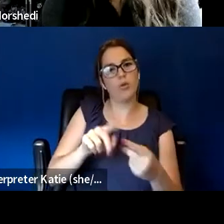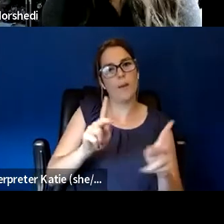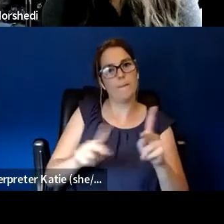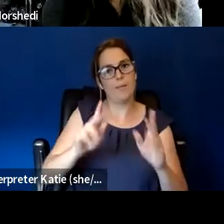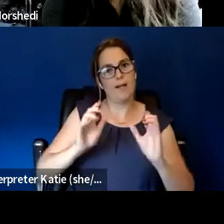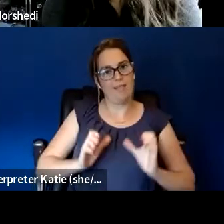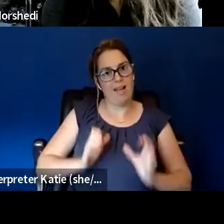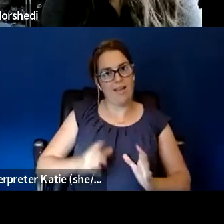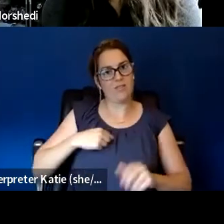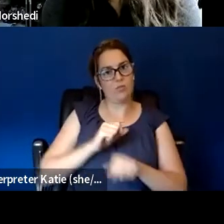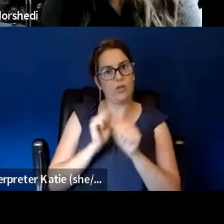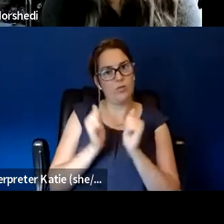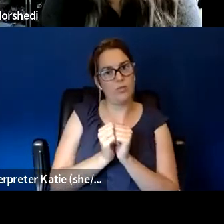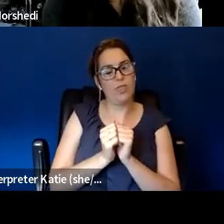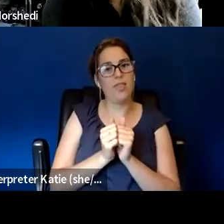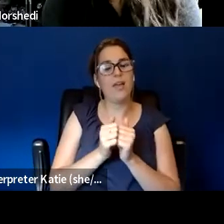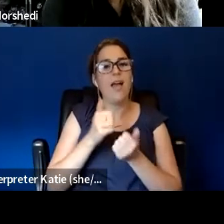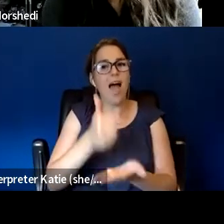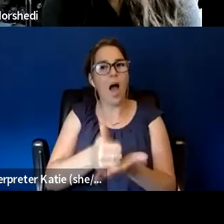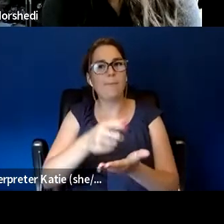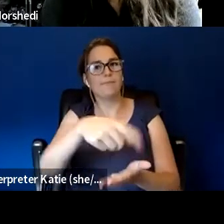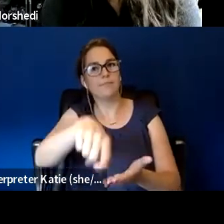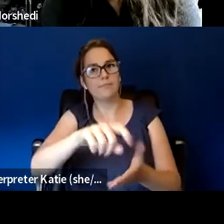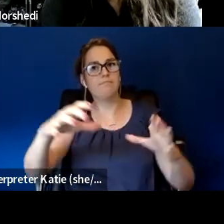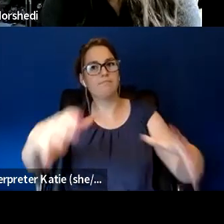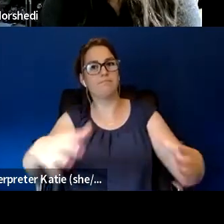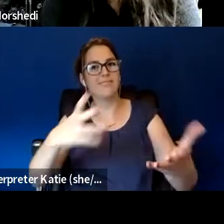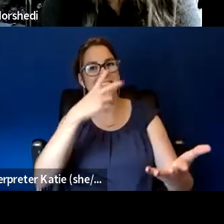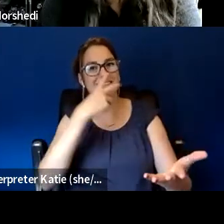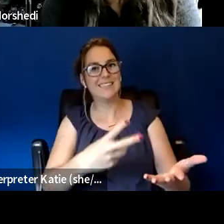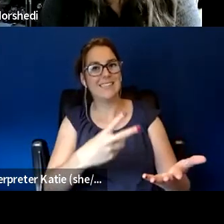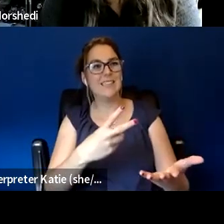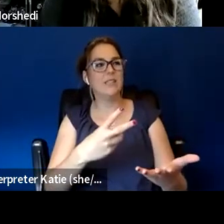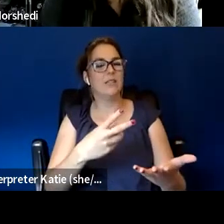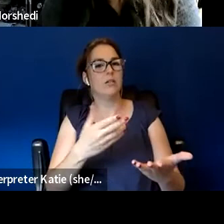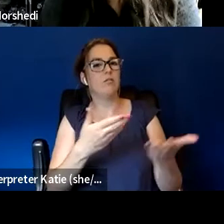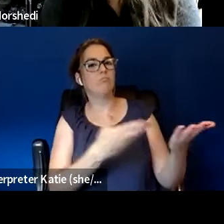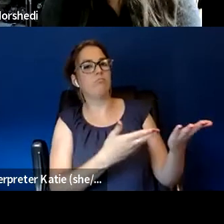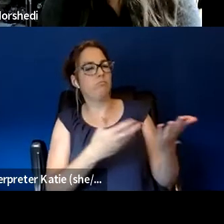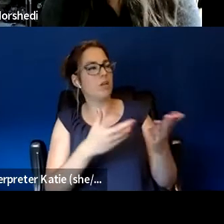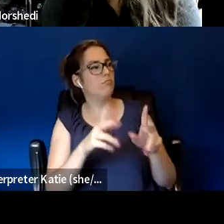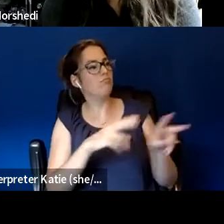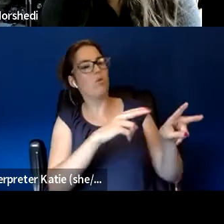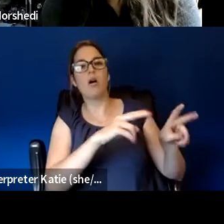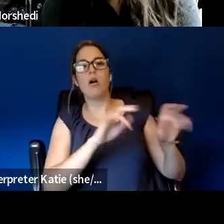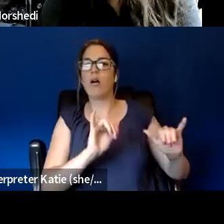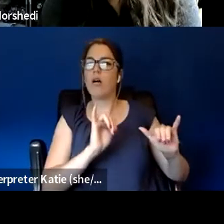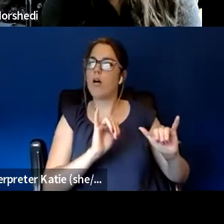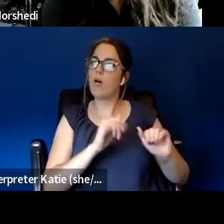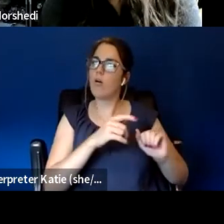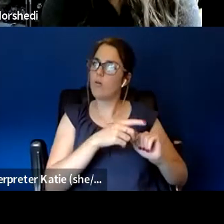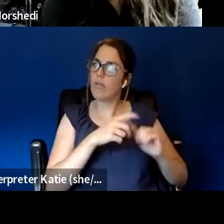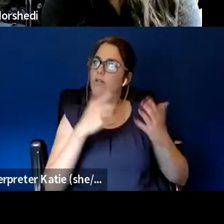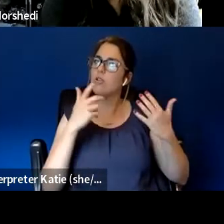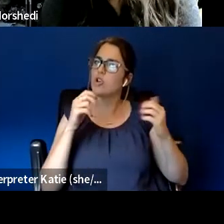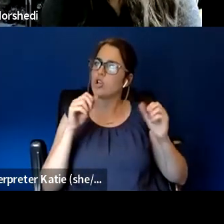that they can move forward in their journey that they're able